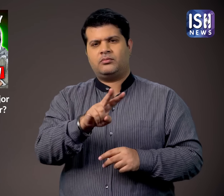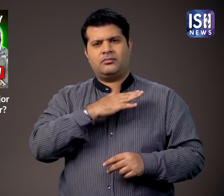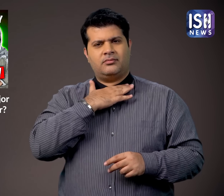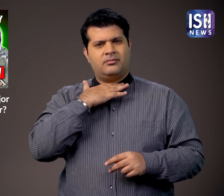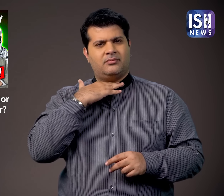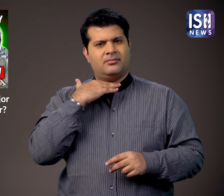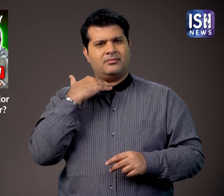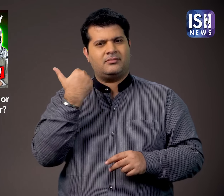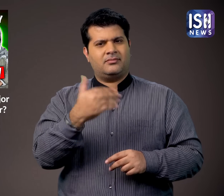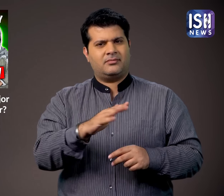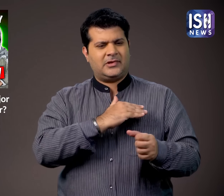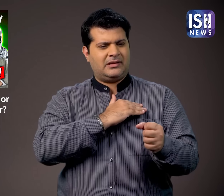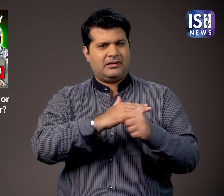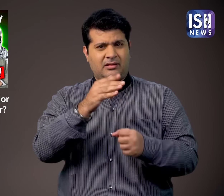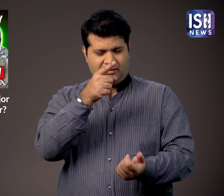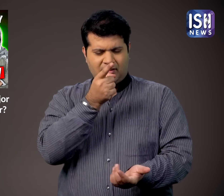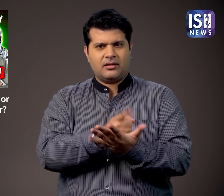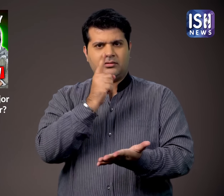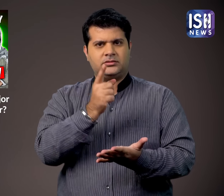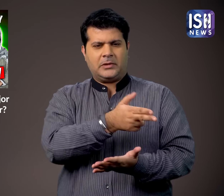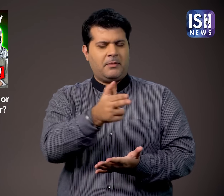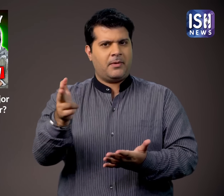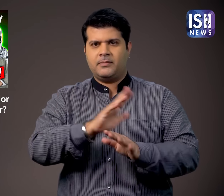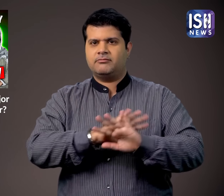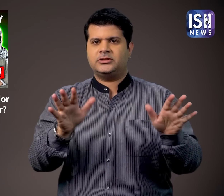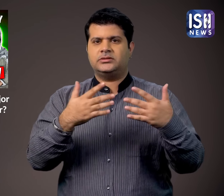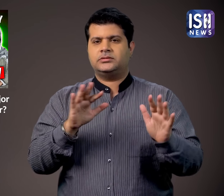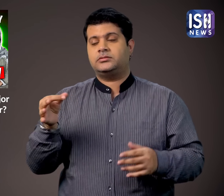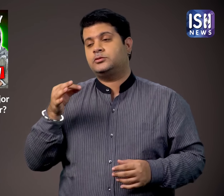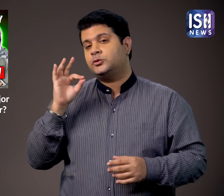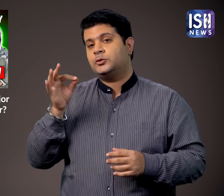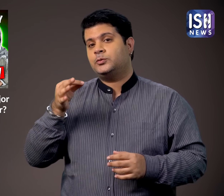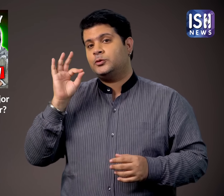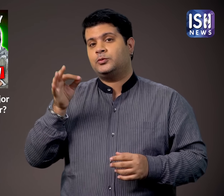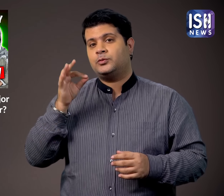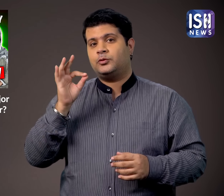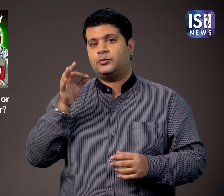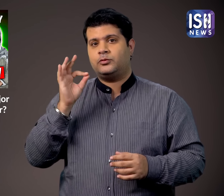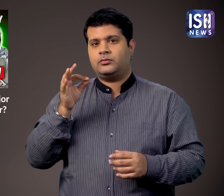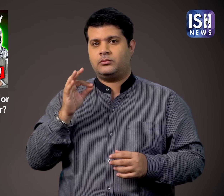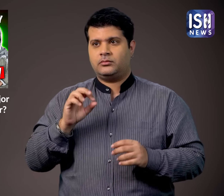They were killed on the spot and Iftikhar sat there calmly drinking Kahwa.